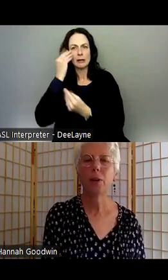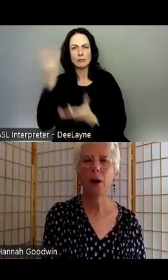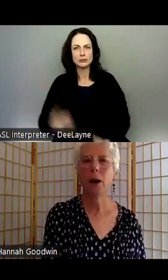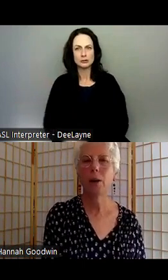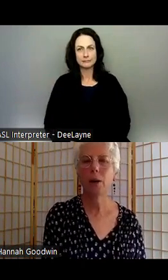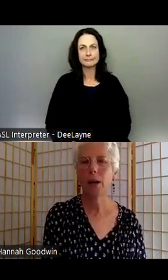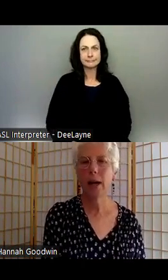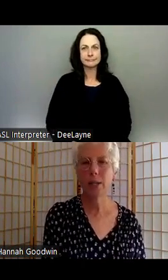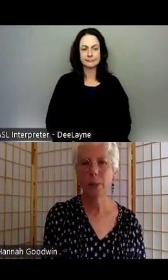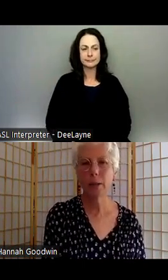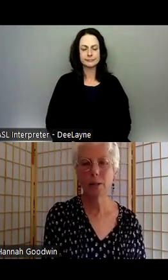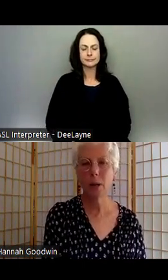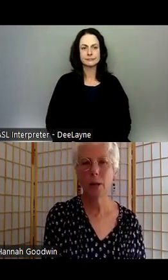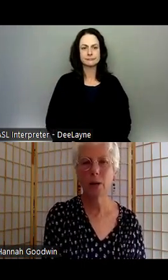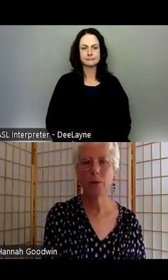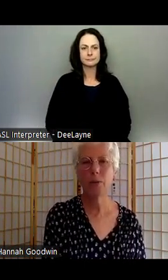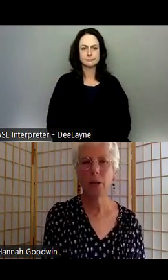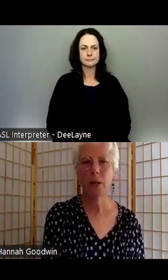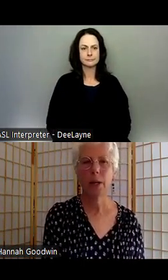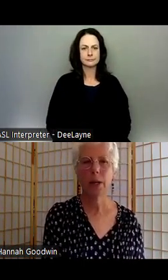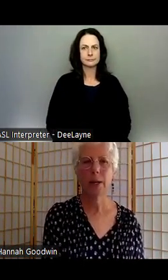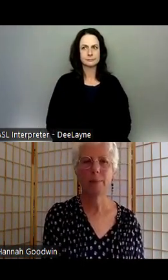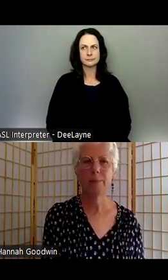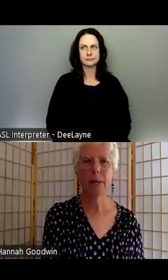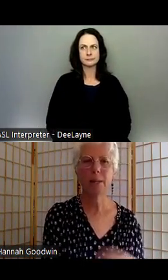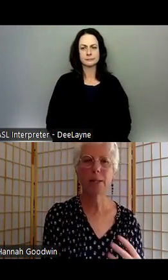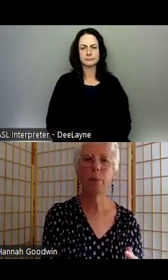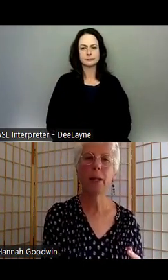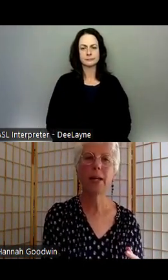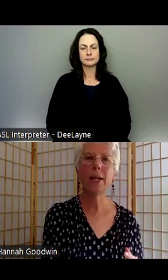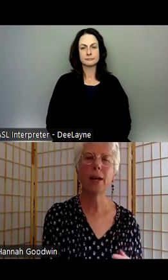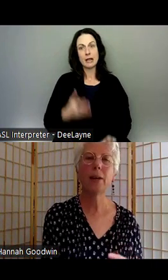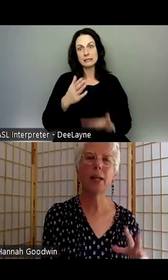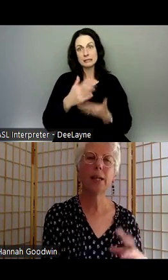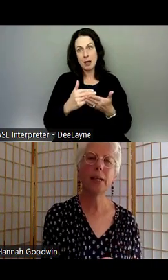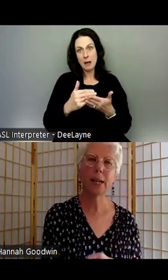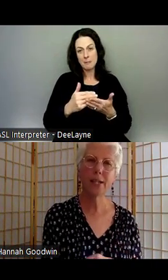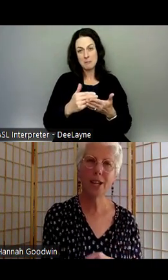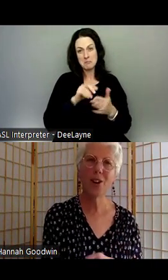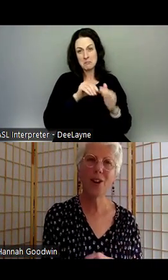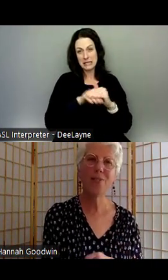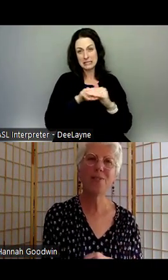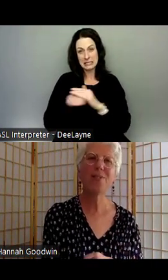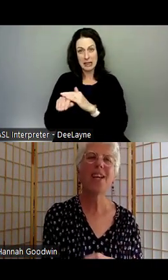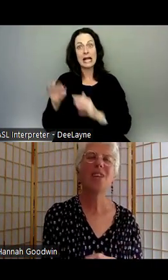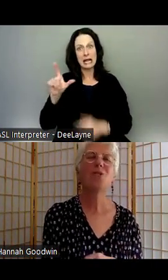There are aspects of accessibility that LEAD takes care of.